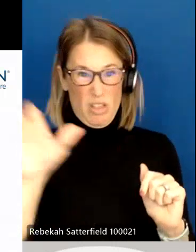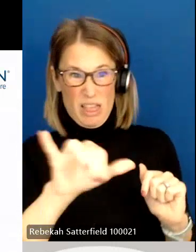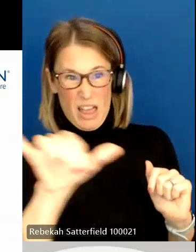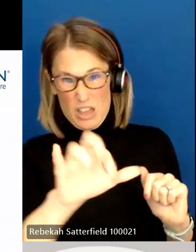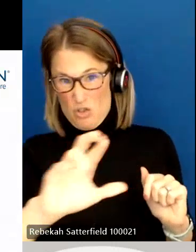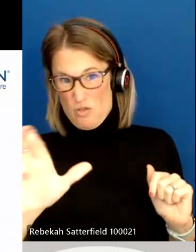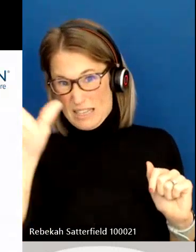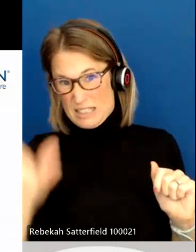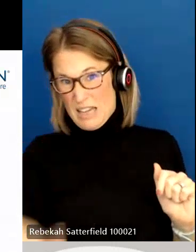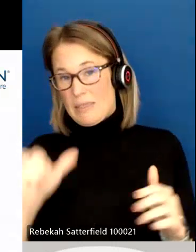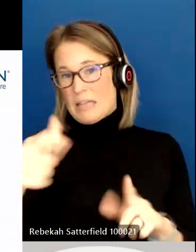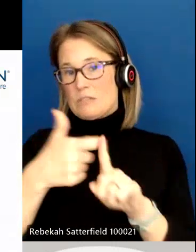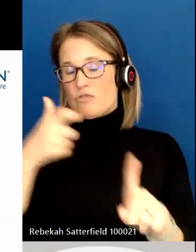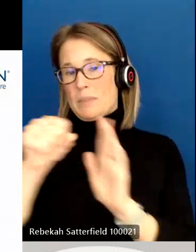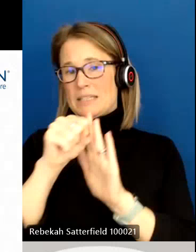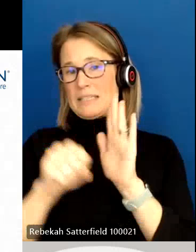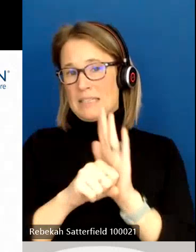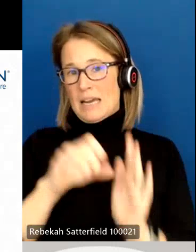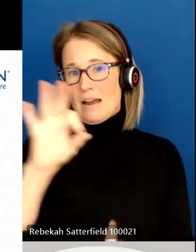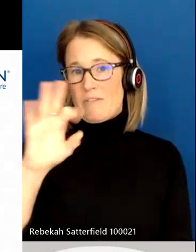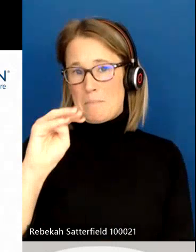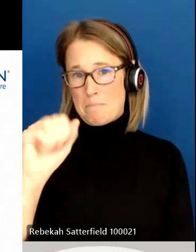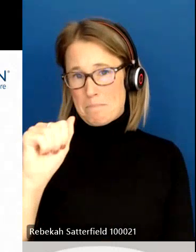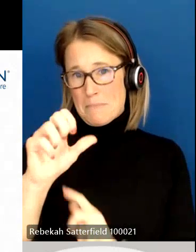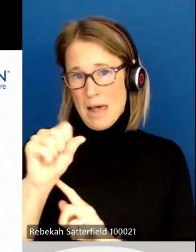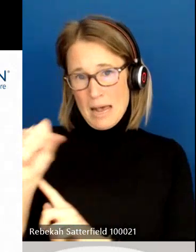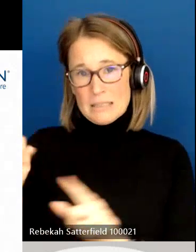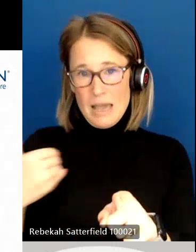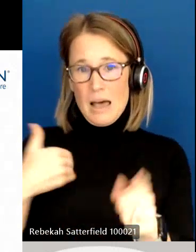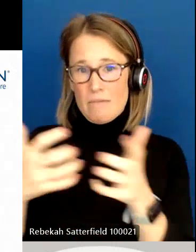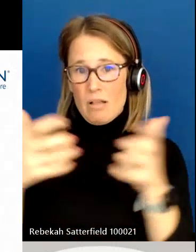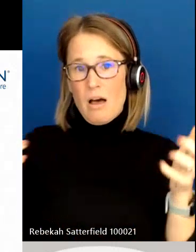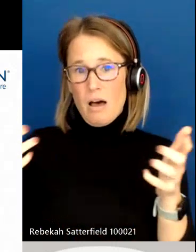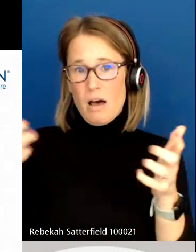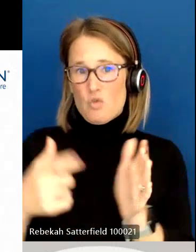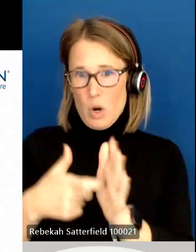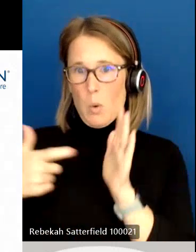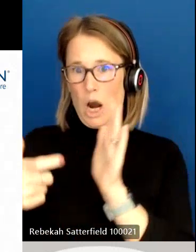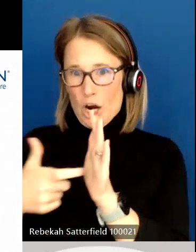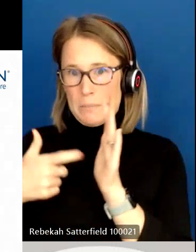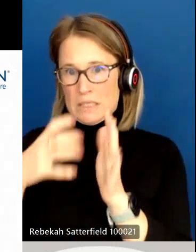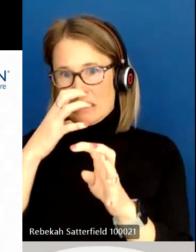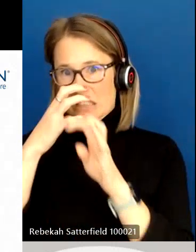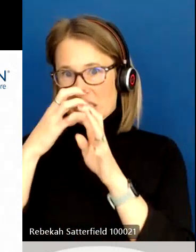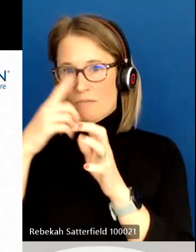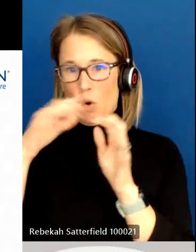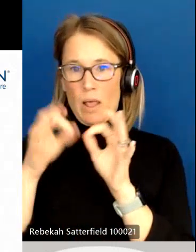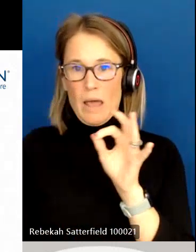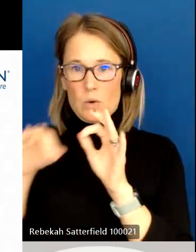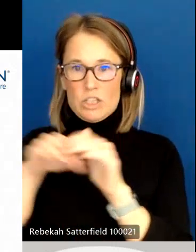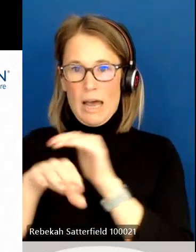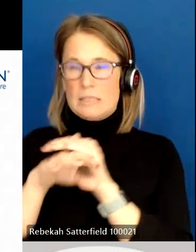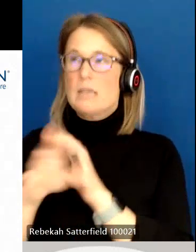of Massachusetts that has um a lot of requirements for language access thankfully uh we're grateful